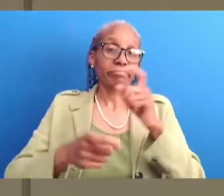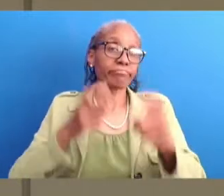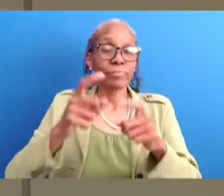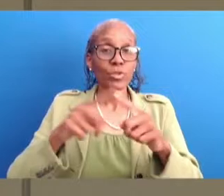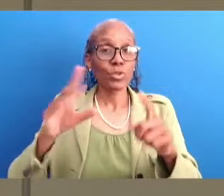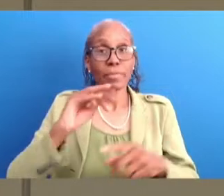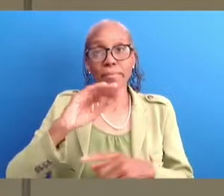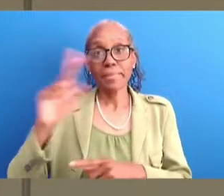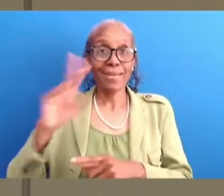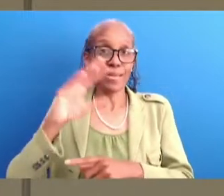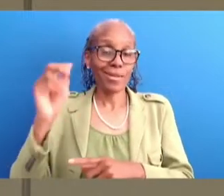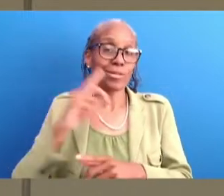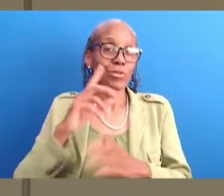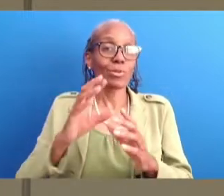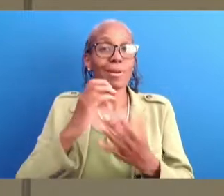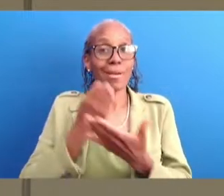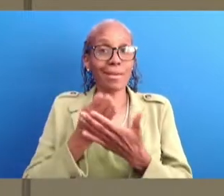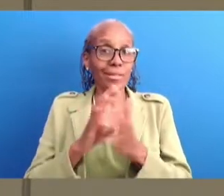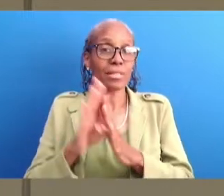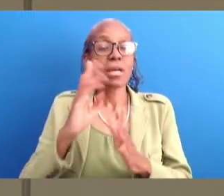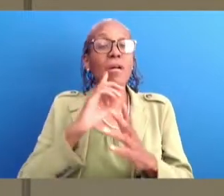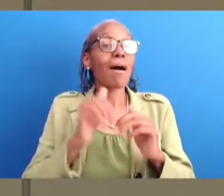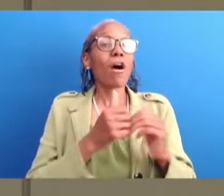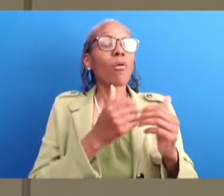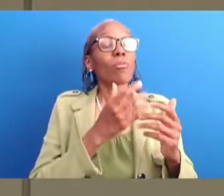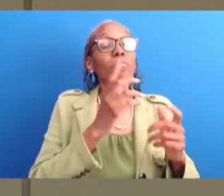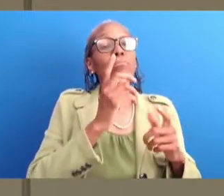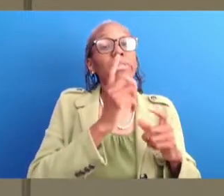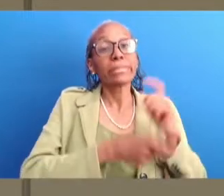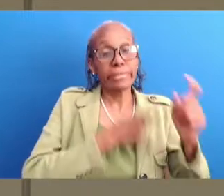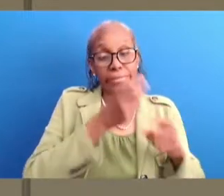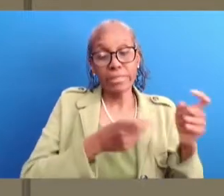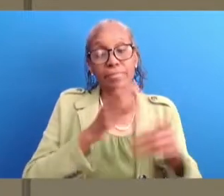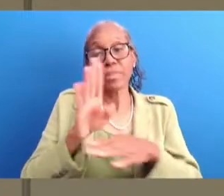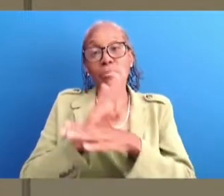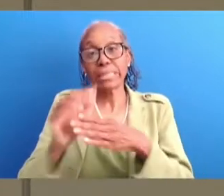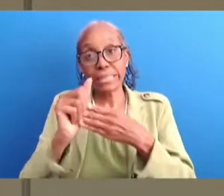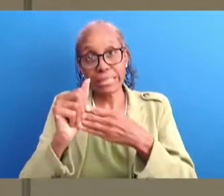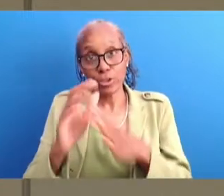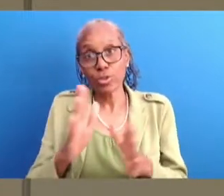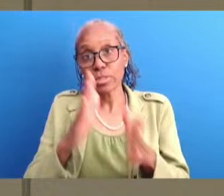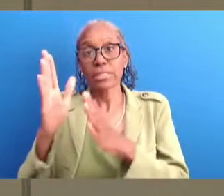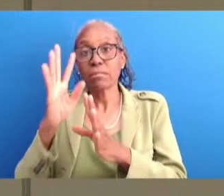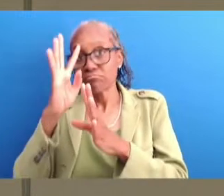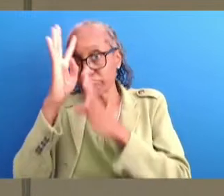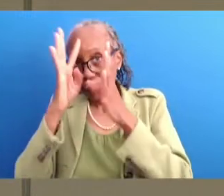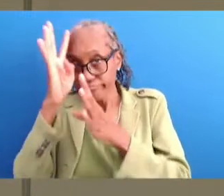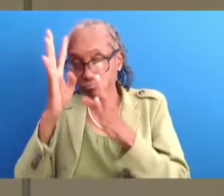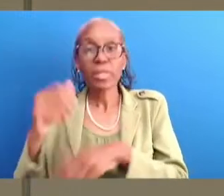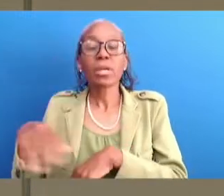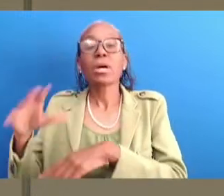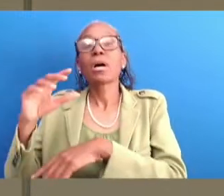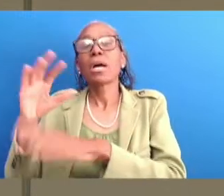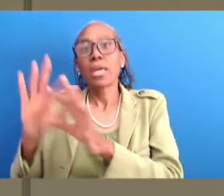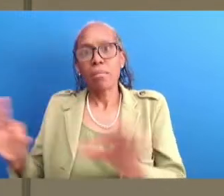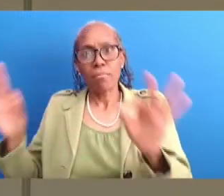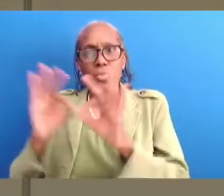AND WHEREAS, JEWISH AMERICAS HAVE MADE CONTRIBUTIONS TO THE